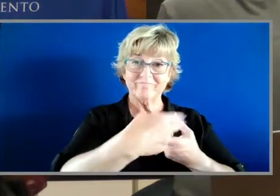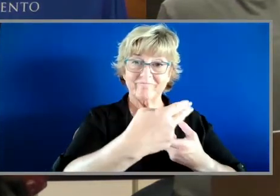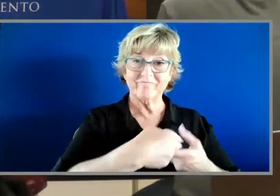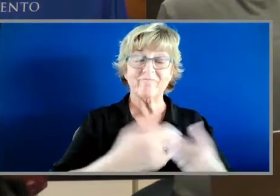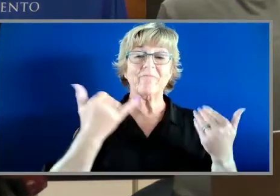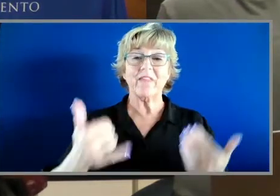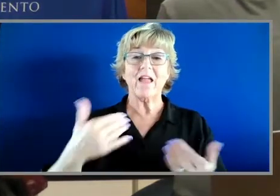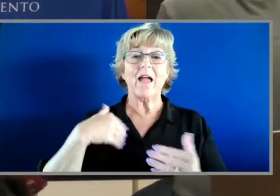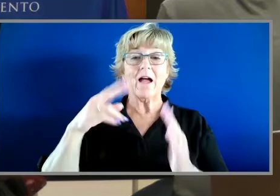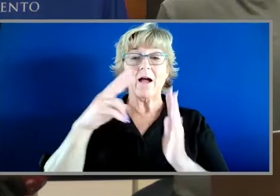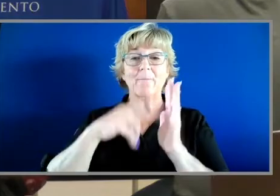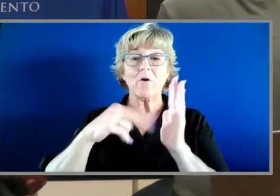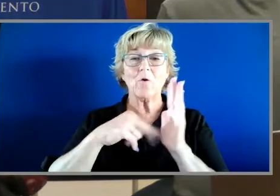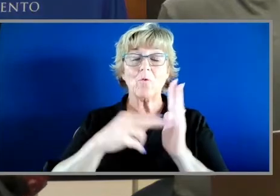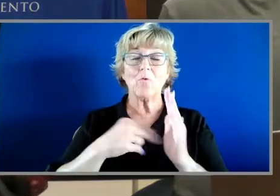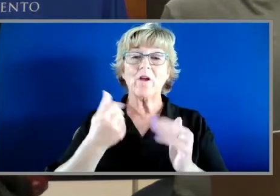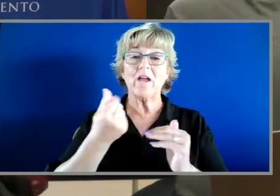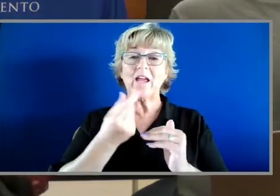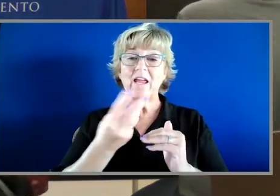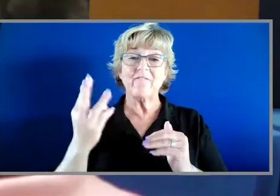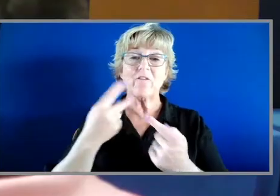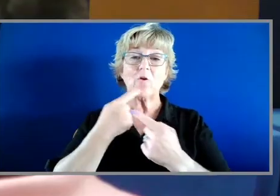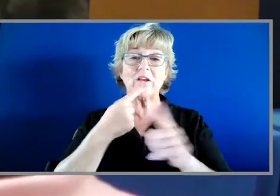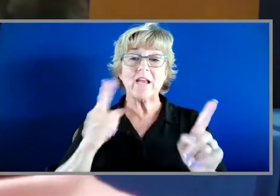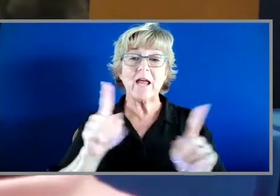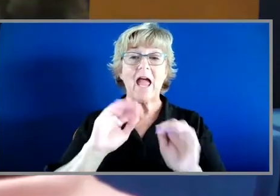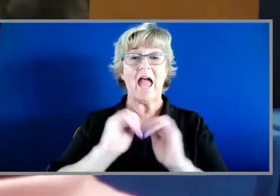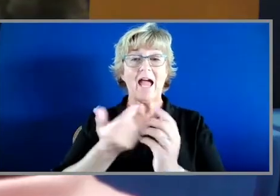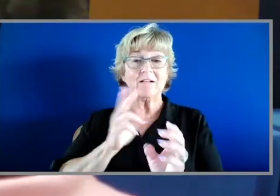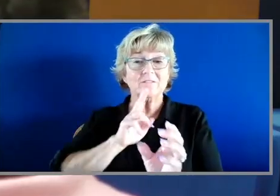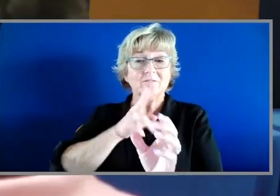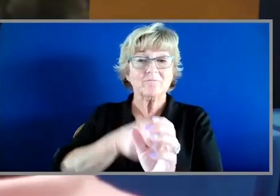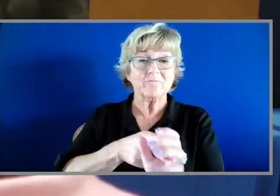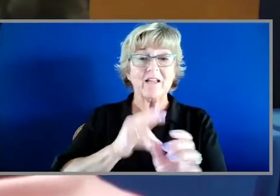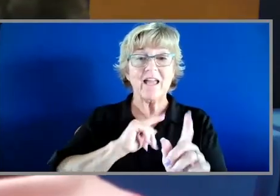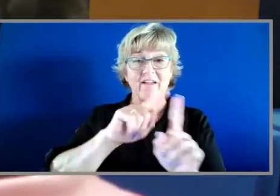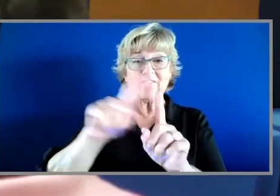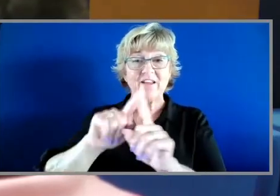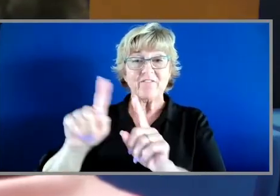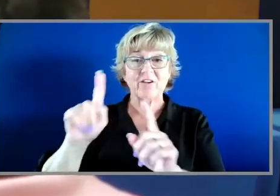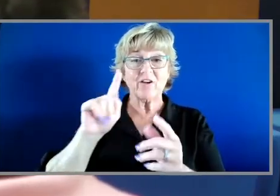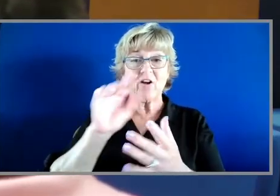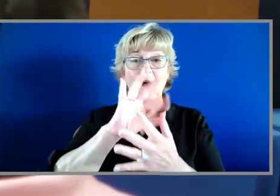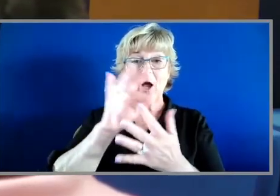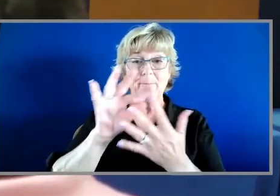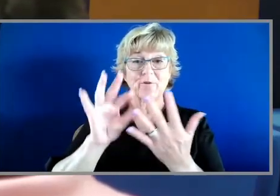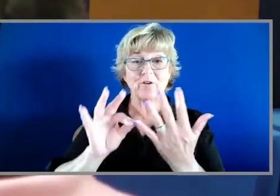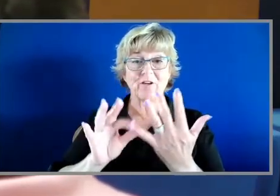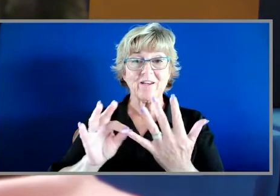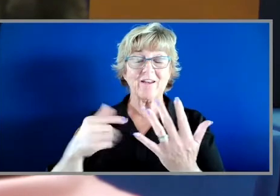Studio: i'm going to go ahead and read a few announcements on how to participate in this meeting, we have a few different